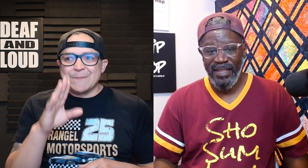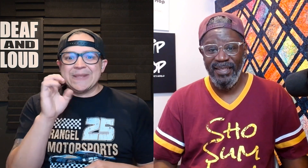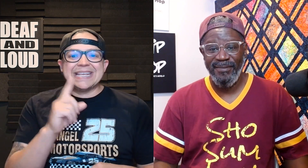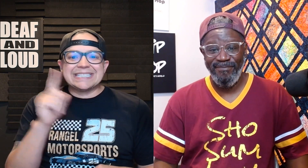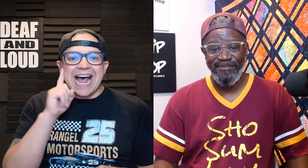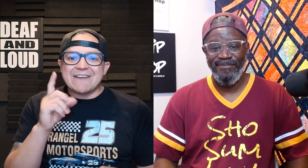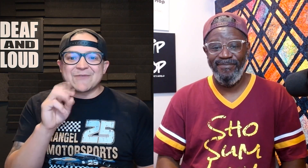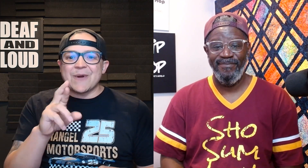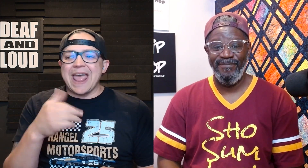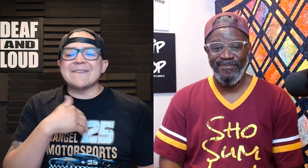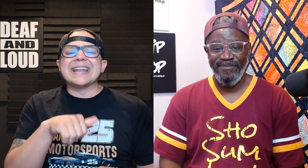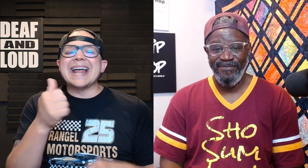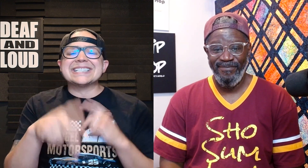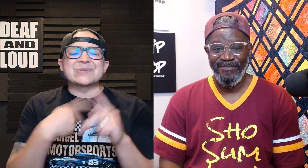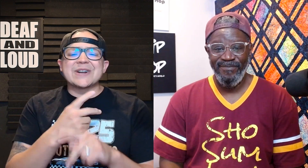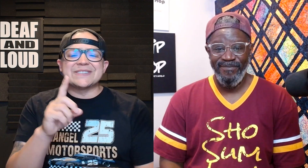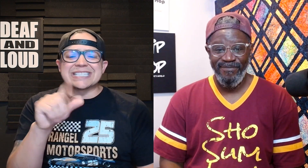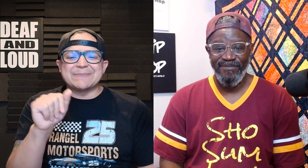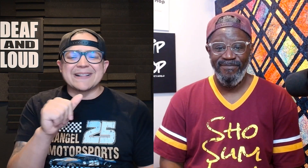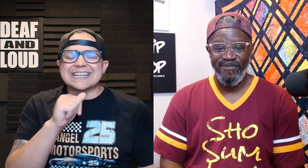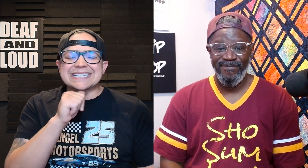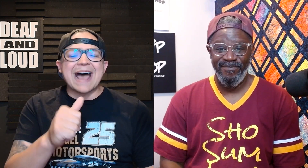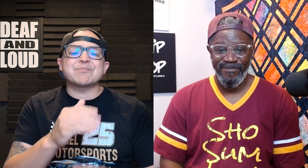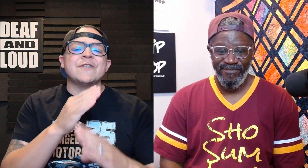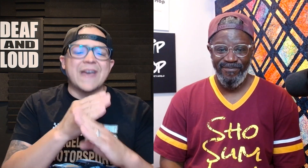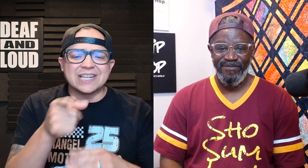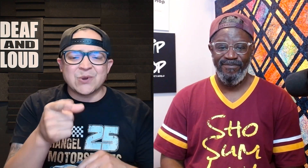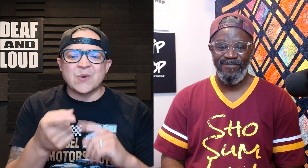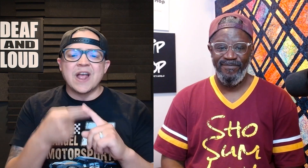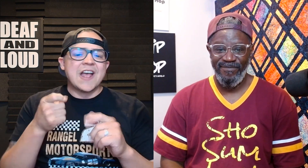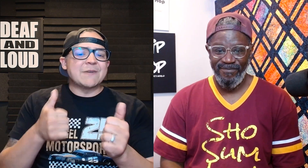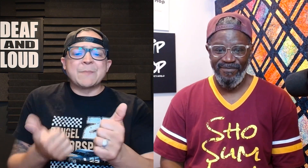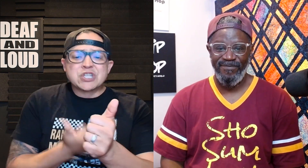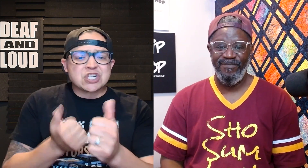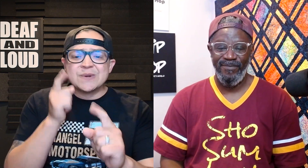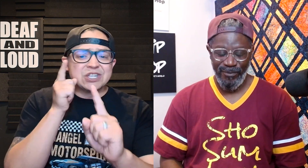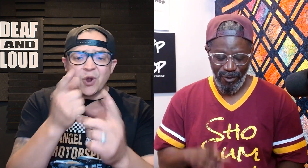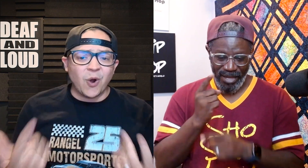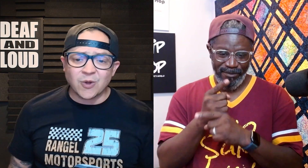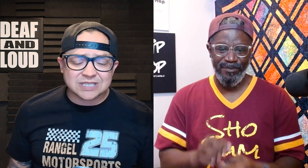Being Deaf or having any sort of disability does not prevent you from pursuing your goals.